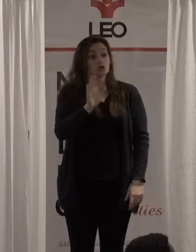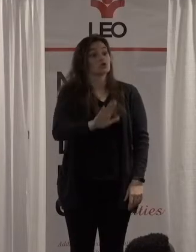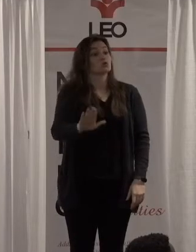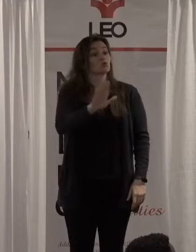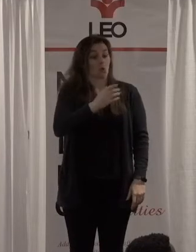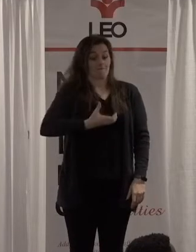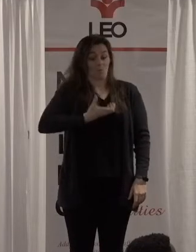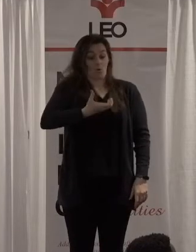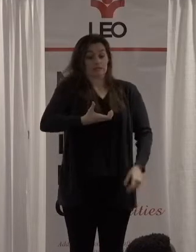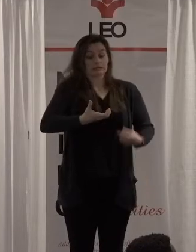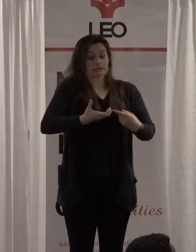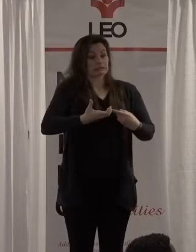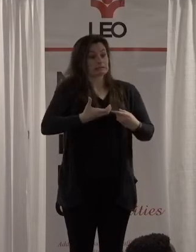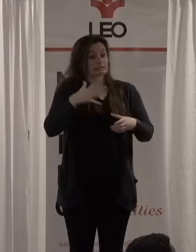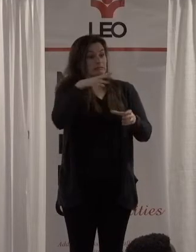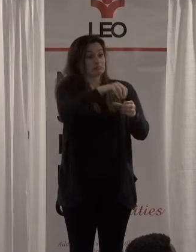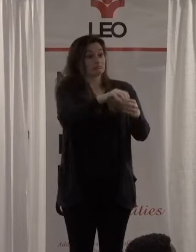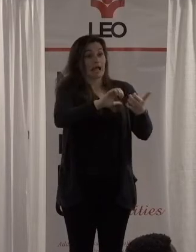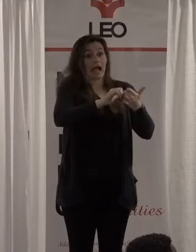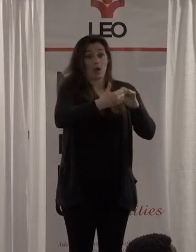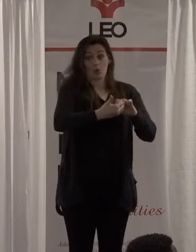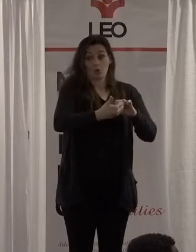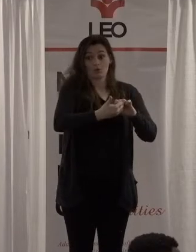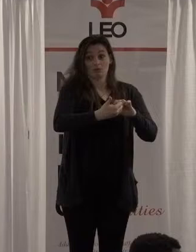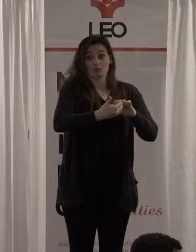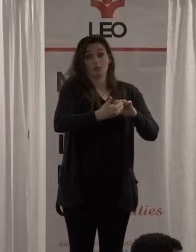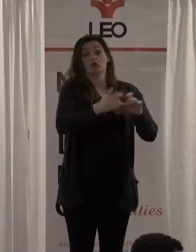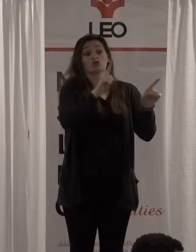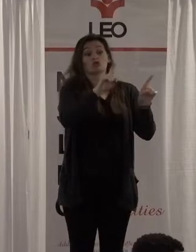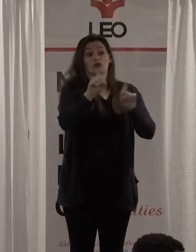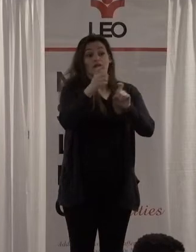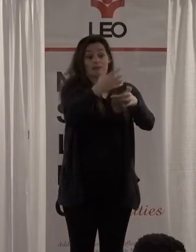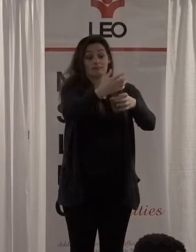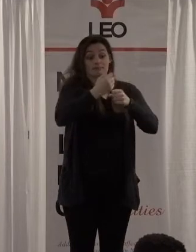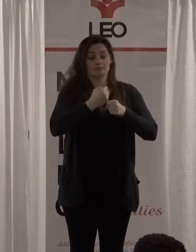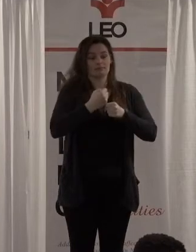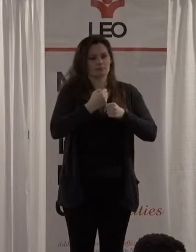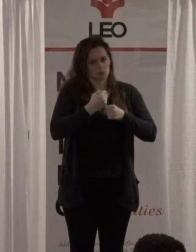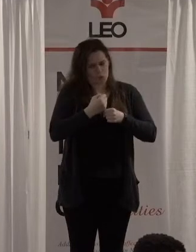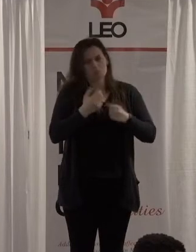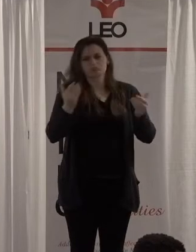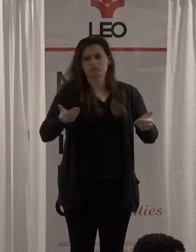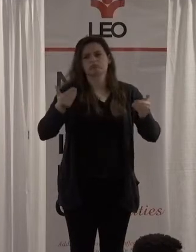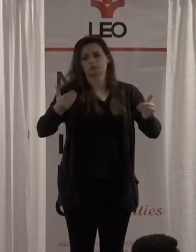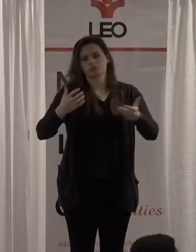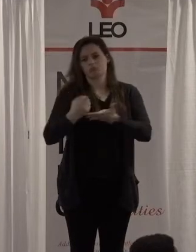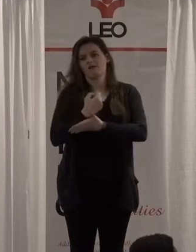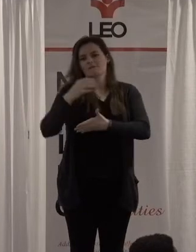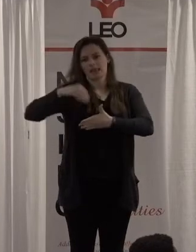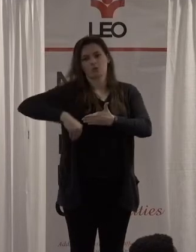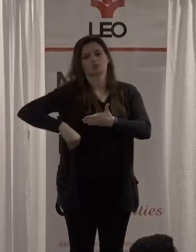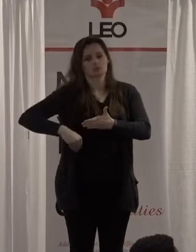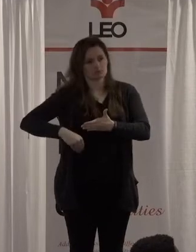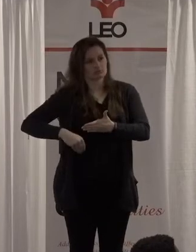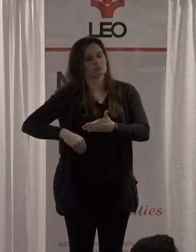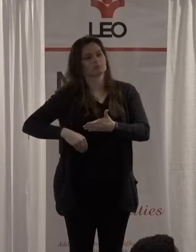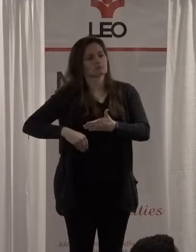IS TO WHEN YOU GET THAT SURVEY, TAKE THE TIME TO FILL IT OUT. AND MAKE SURE THAT YOU SHARE